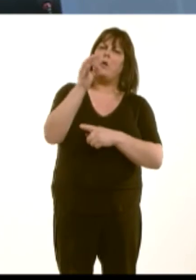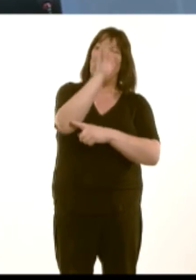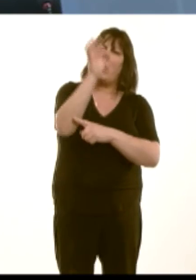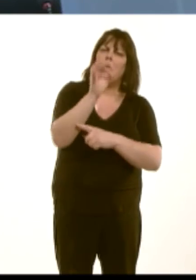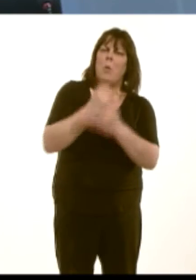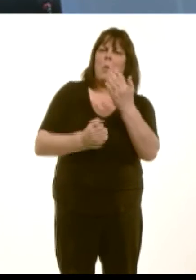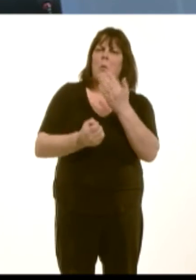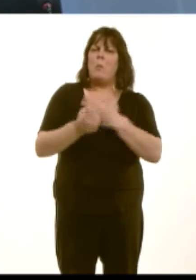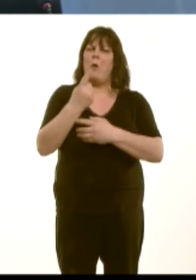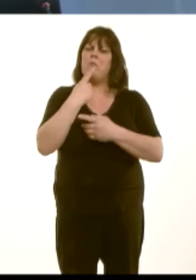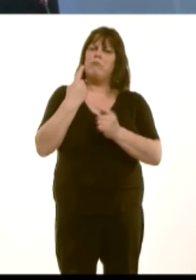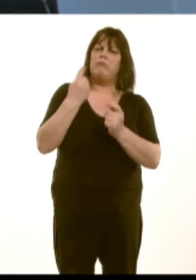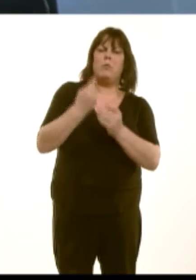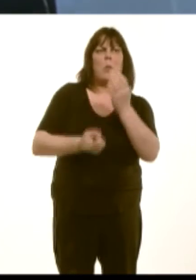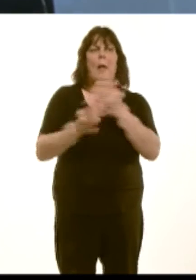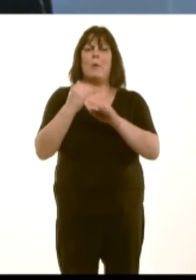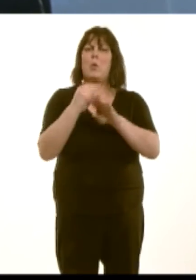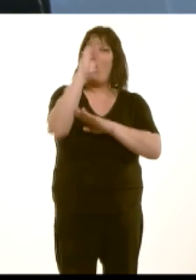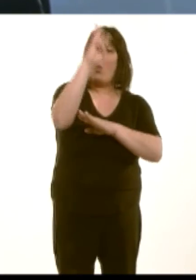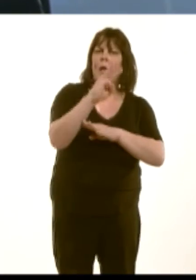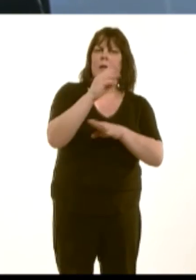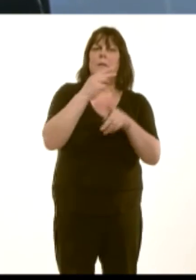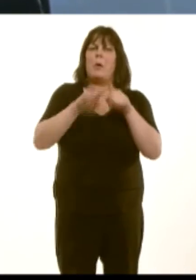by the health board in north Wales around Ysbyty Glan Clwyd.